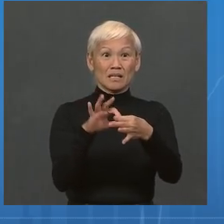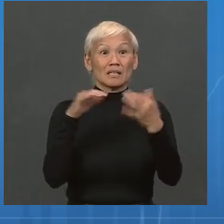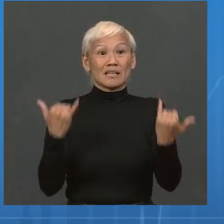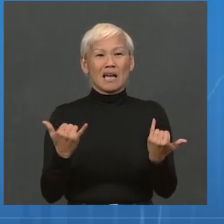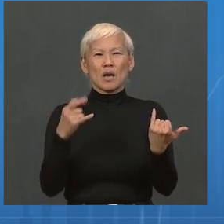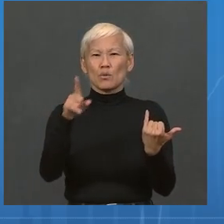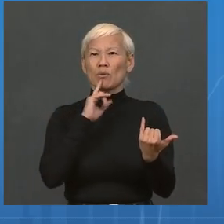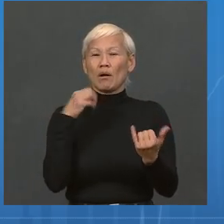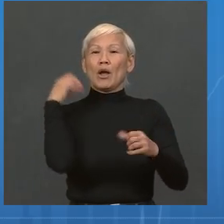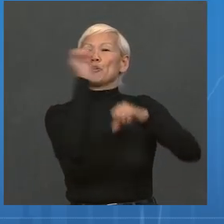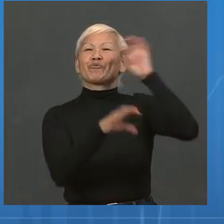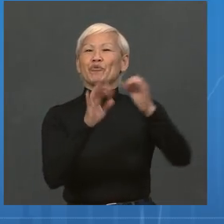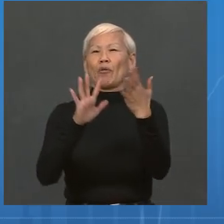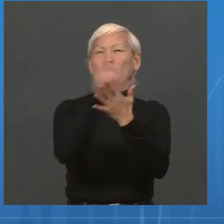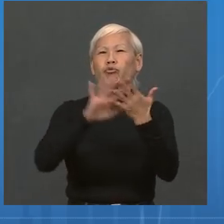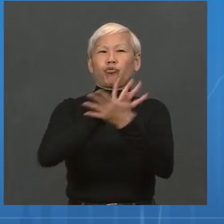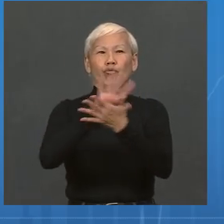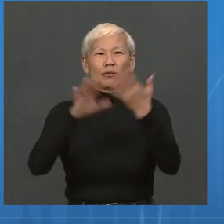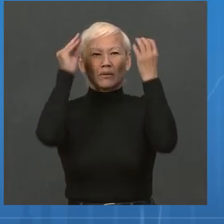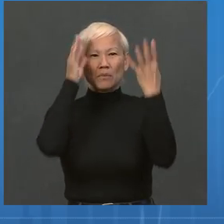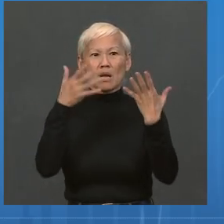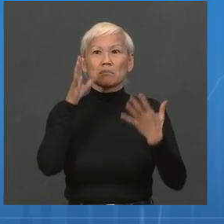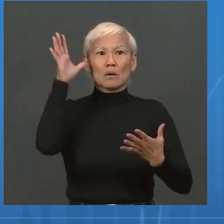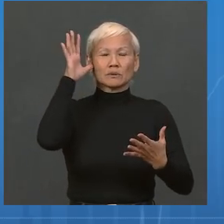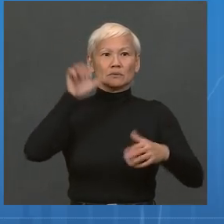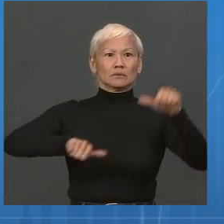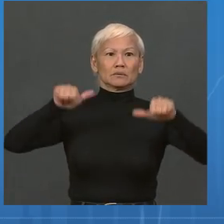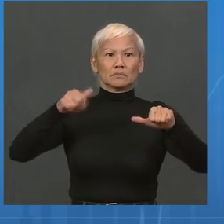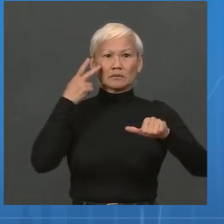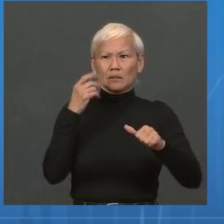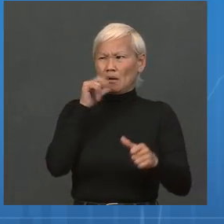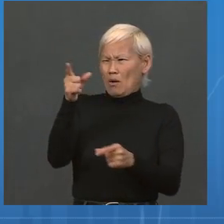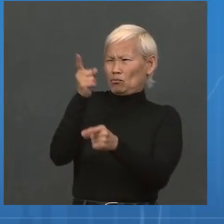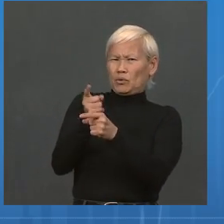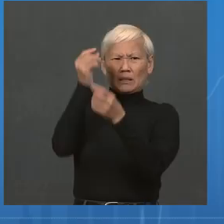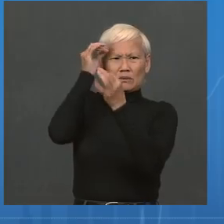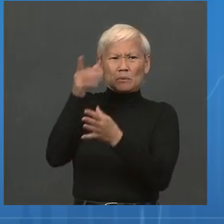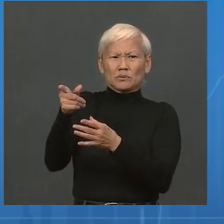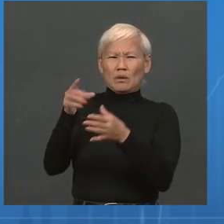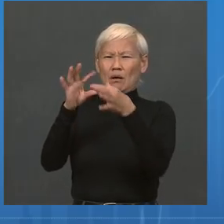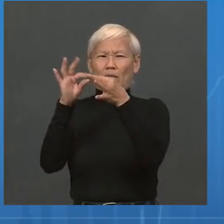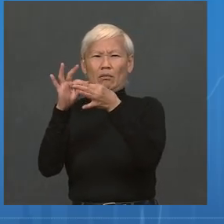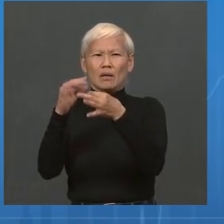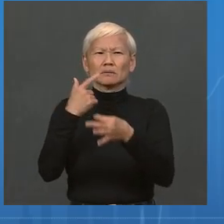Many parents are already seeing inaccurate claims on social media, text threads, and in their inboxes.